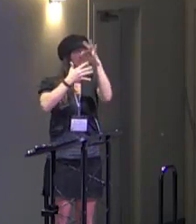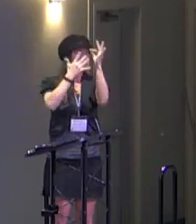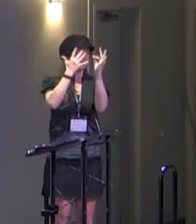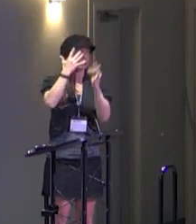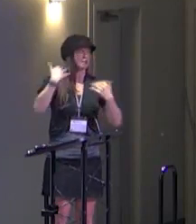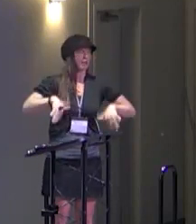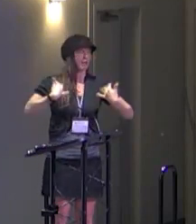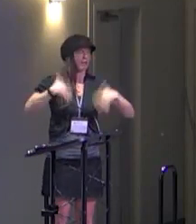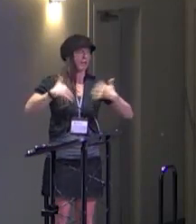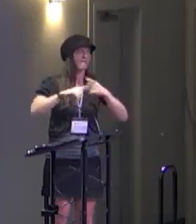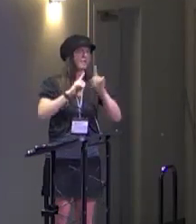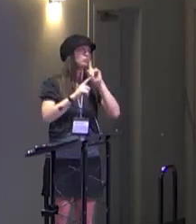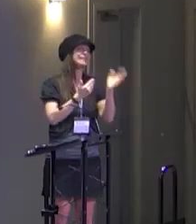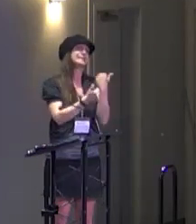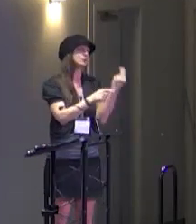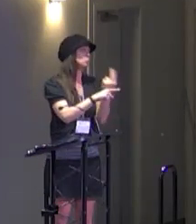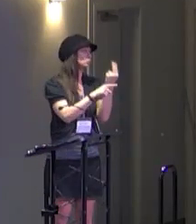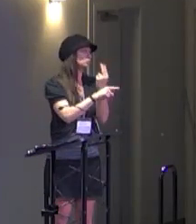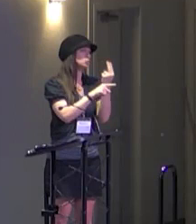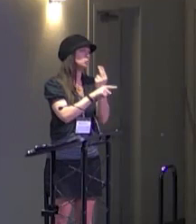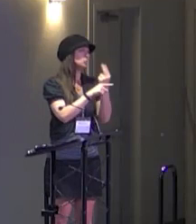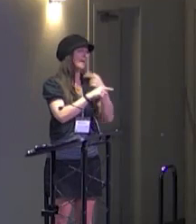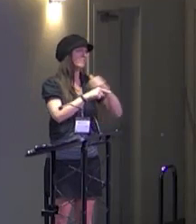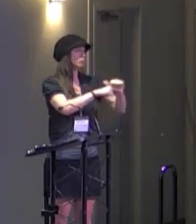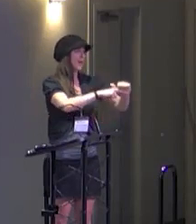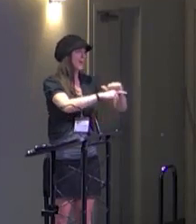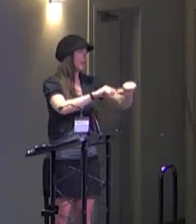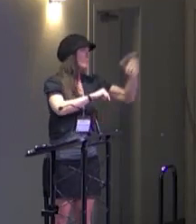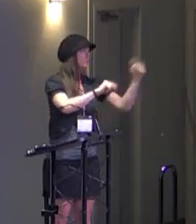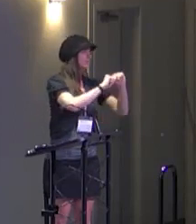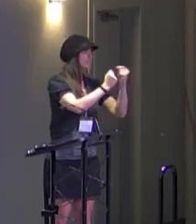I know it's overwhelming to see that huge variety of features, but it really is easy to use.